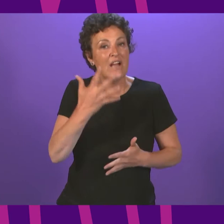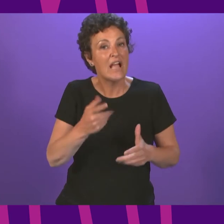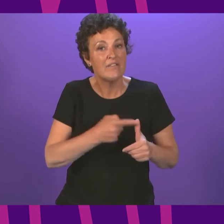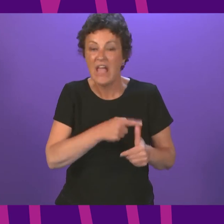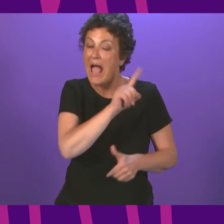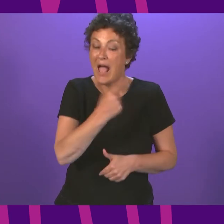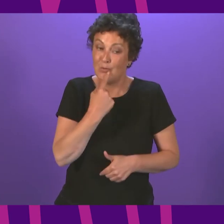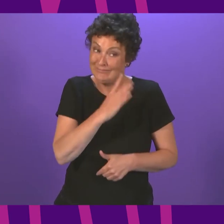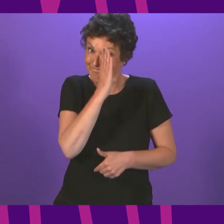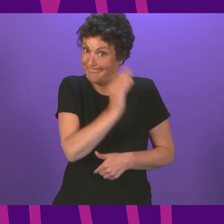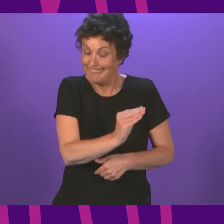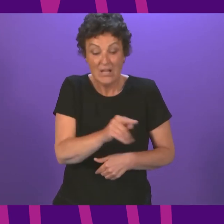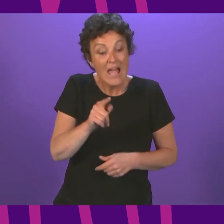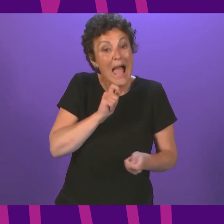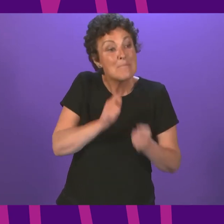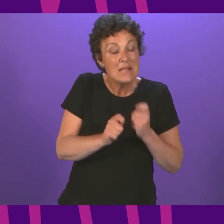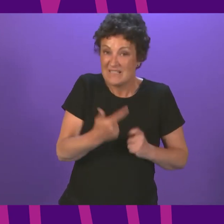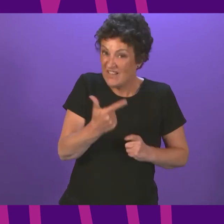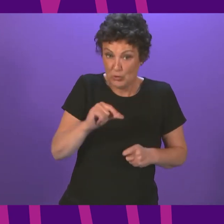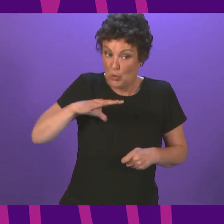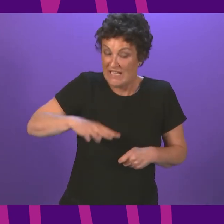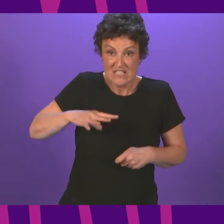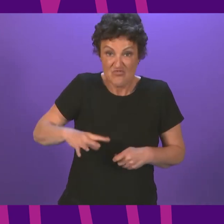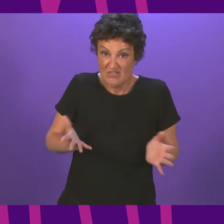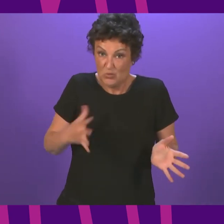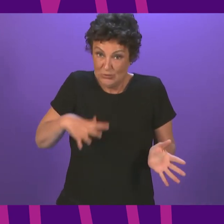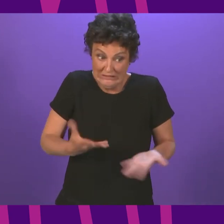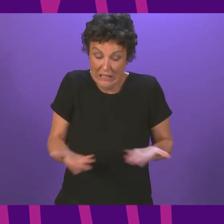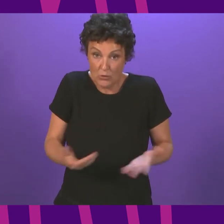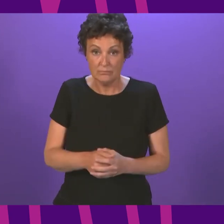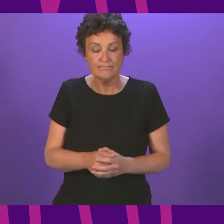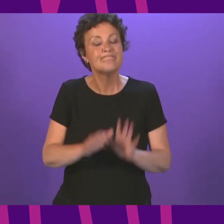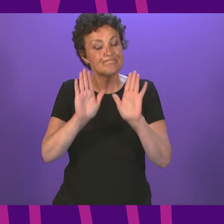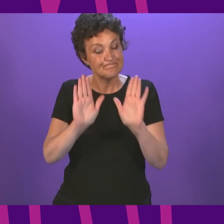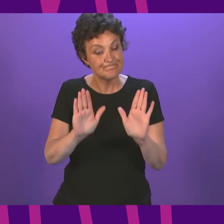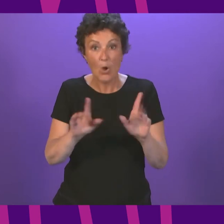7, which I do not consider necessary. For the same reason, I am not minded to accept